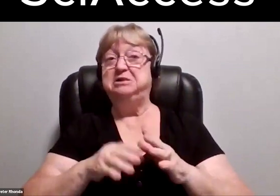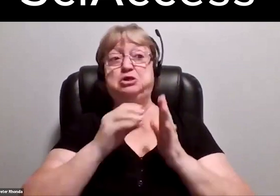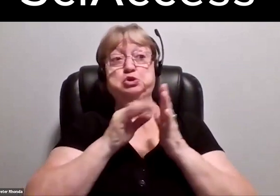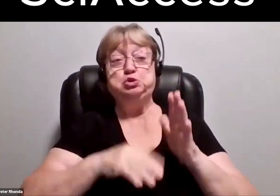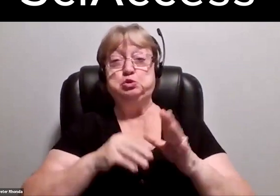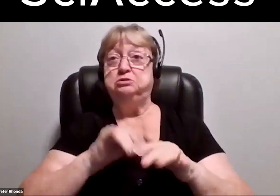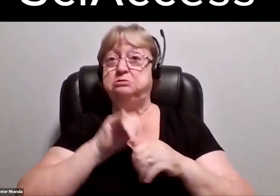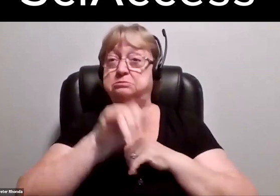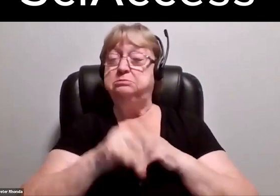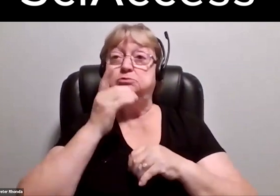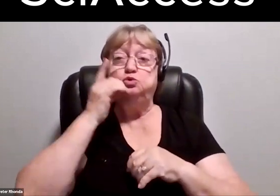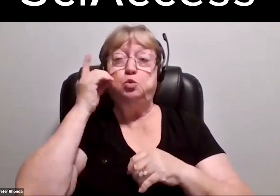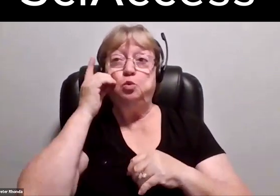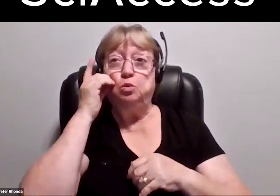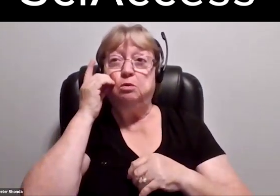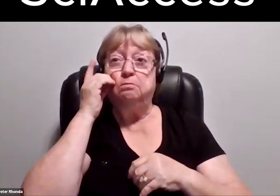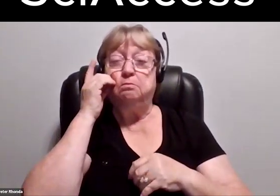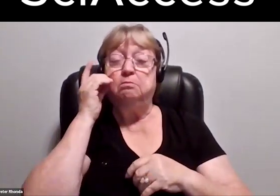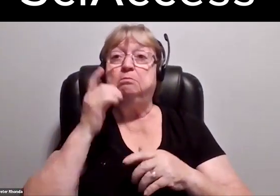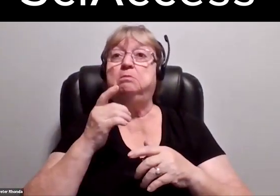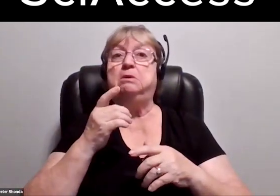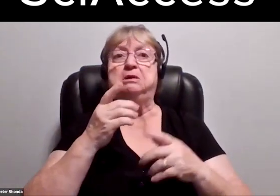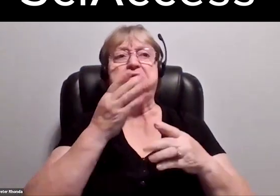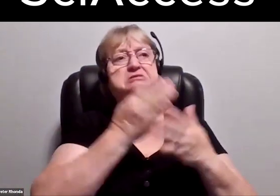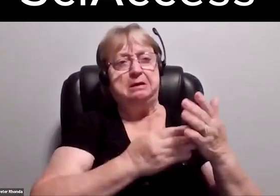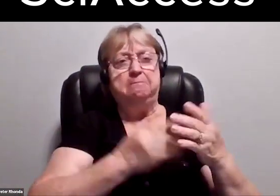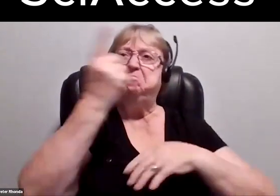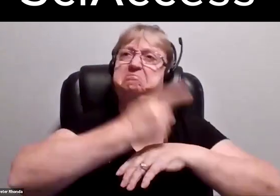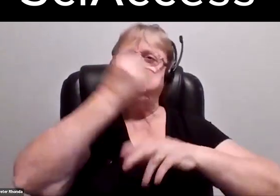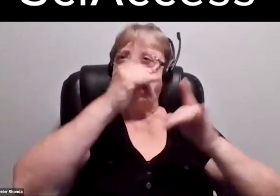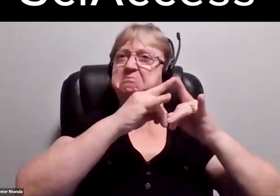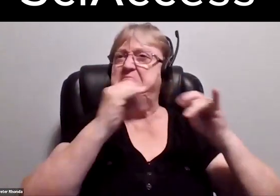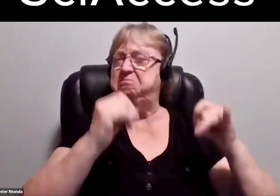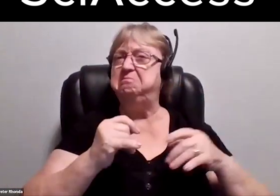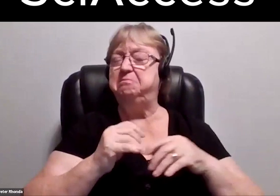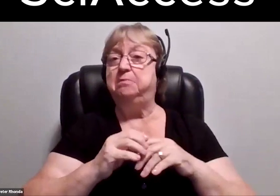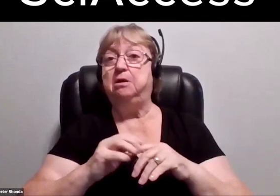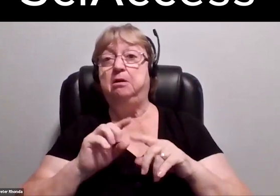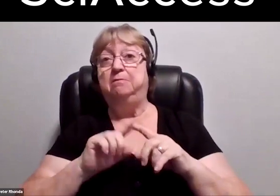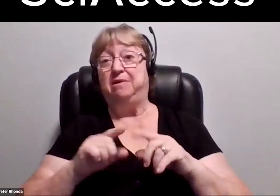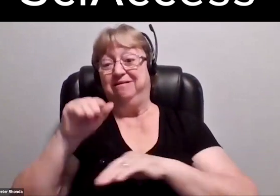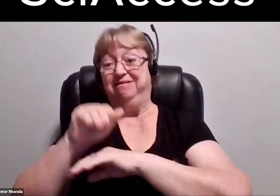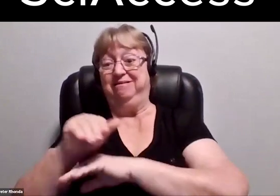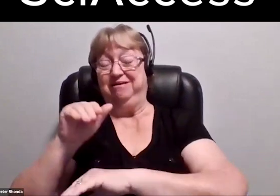while some students participate as day campers. The students in the evening have planned